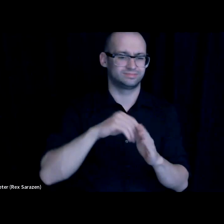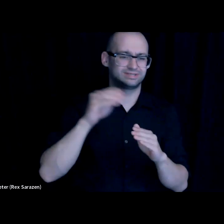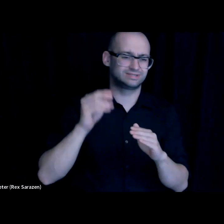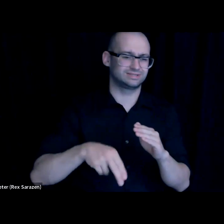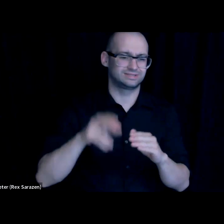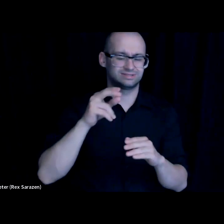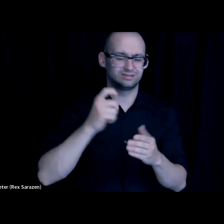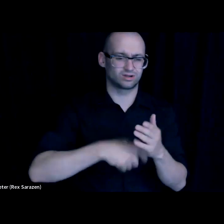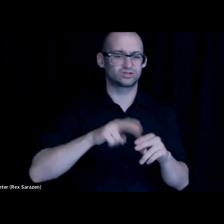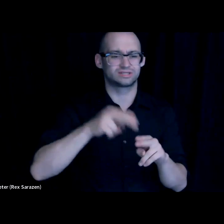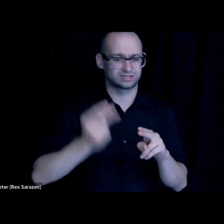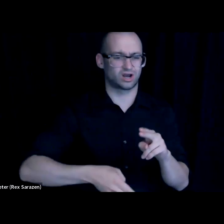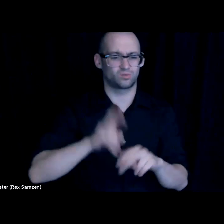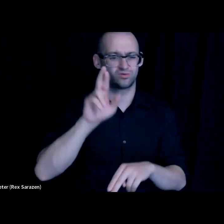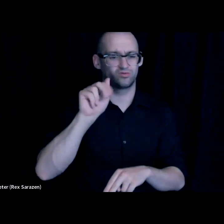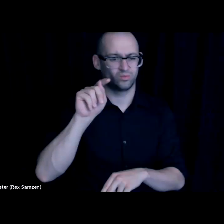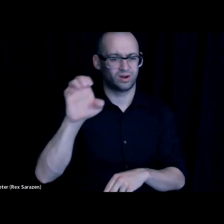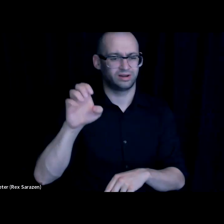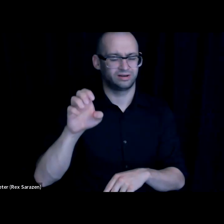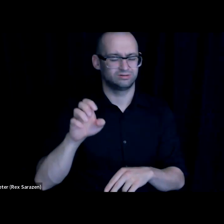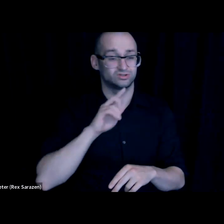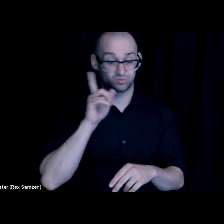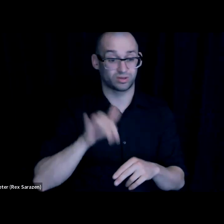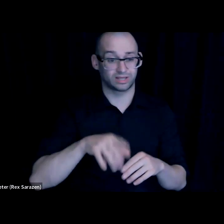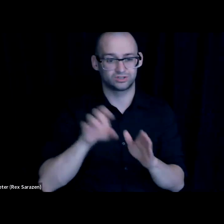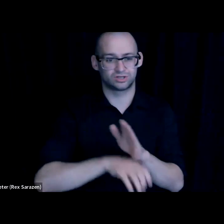a discounted, incredibly discounted rate for the for them to continue to purchase more